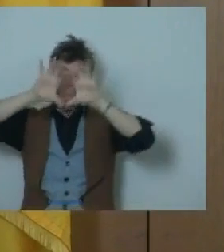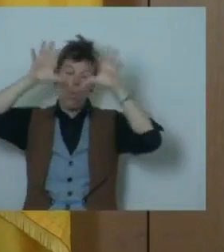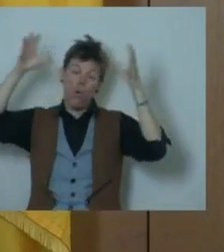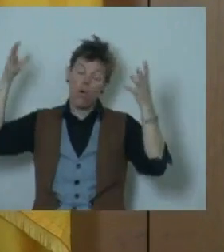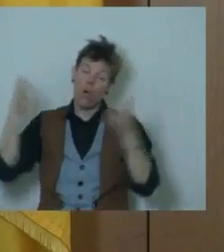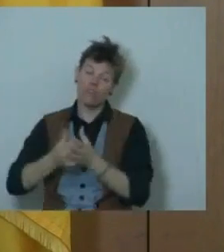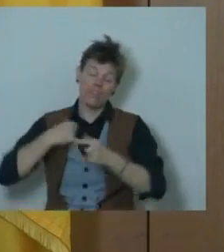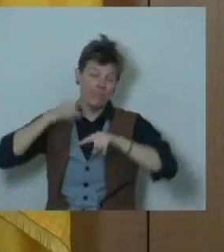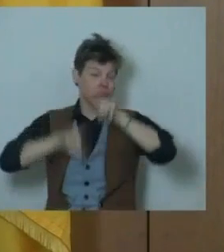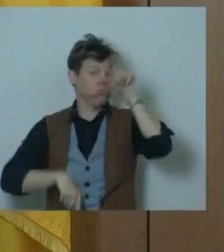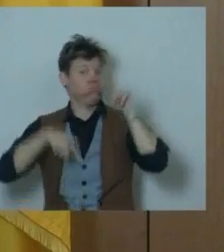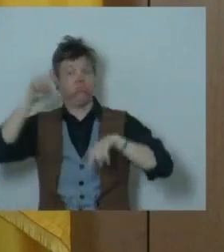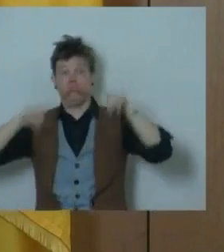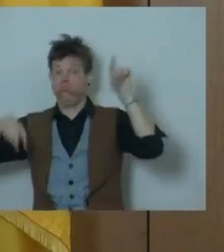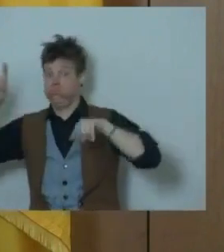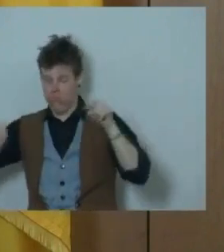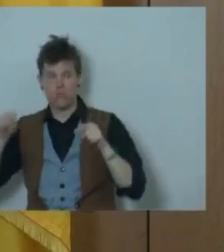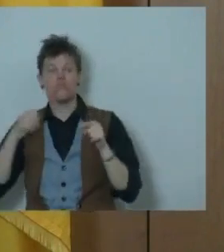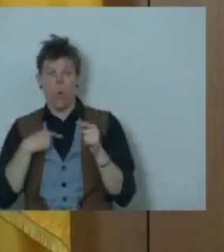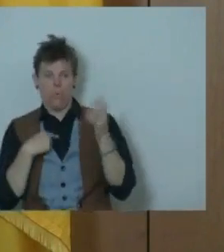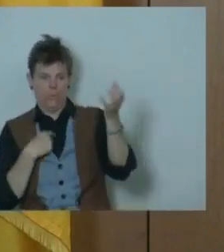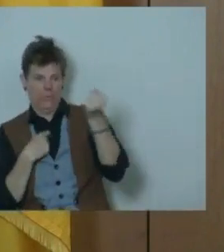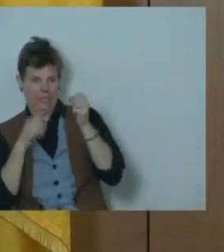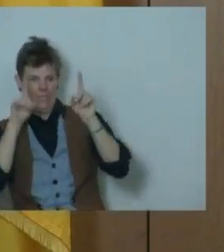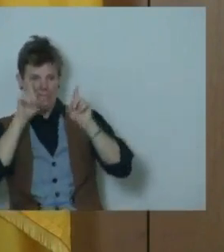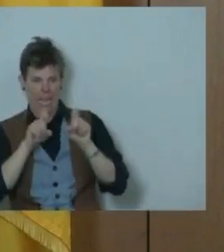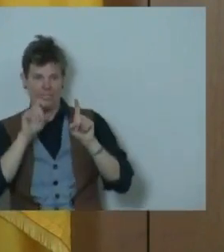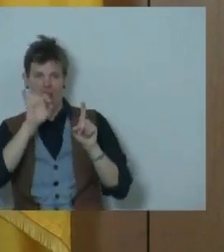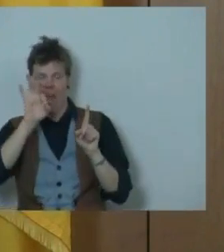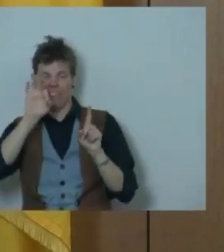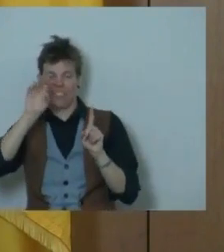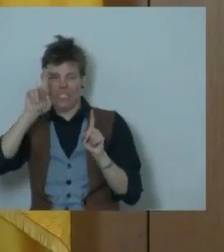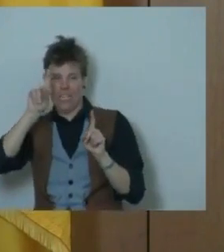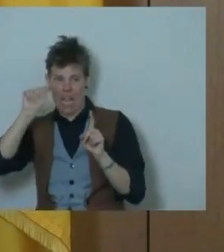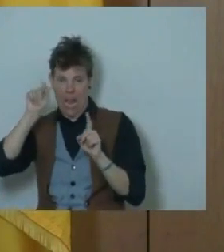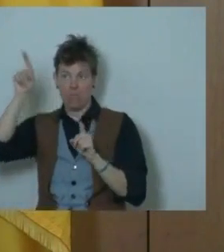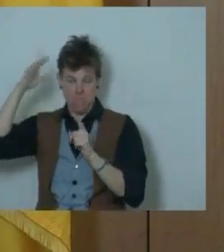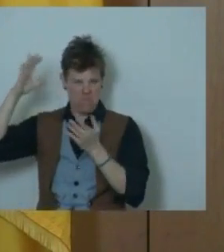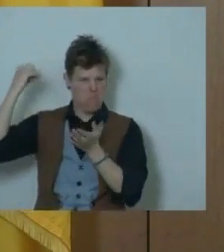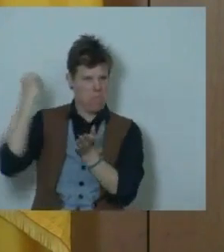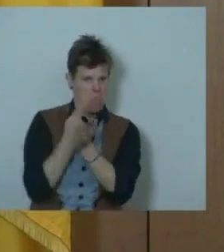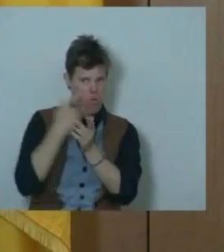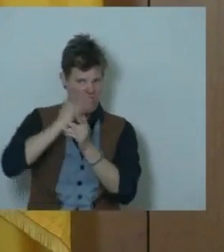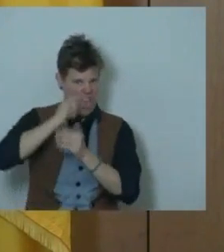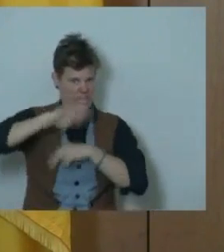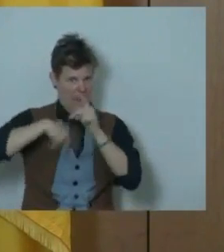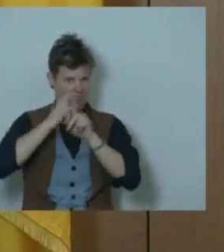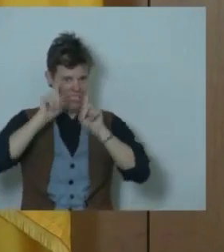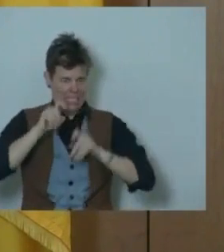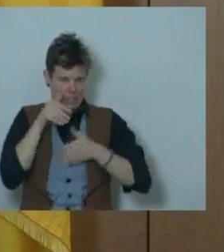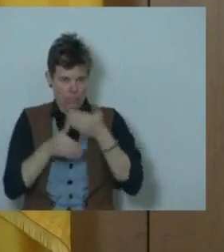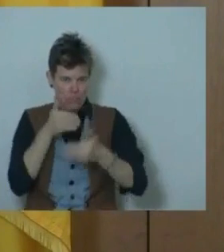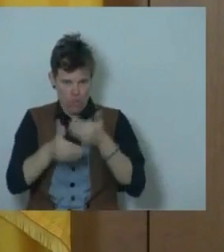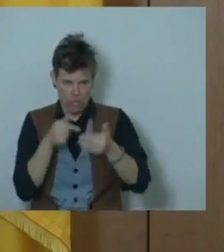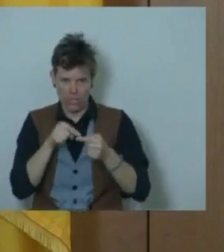WE HAVE ALL KINDS OF THINGS GOING ON AROUND THE WORLD. WE HAVE A TEST THAT IS FDA APPROVED.